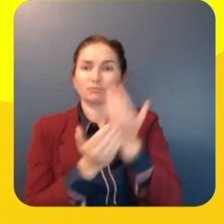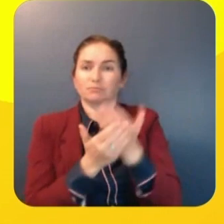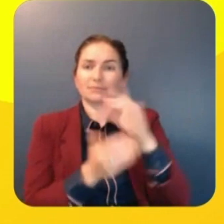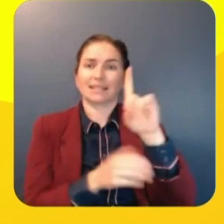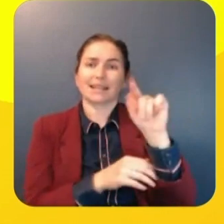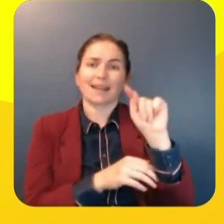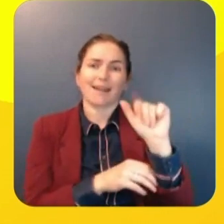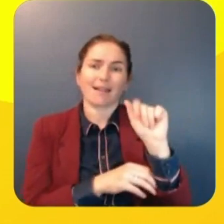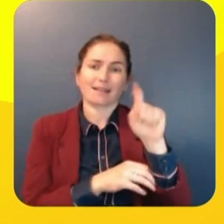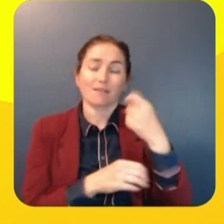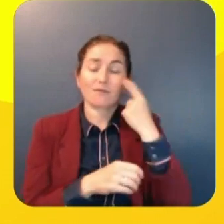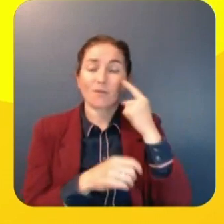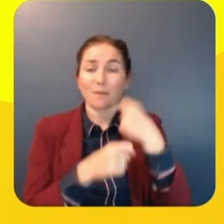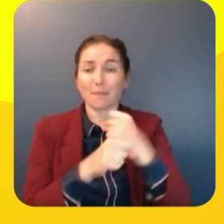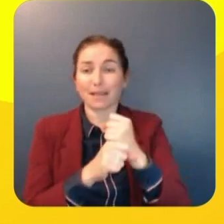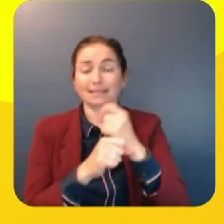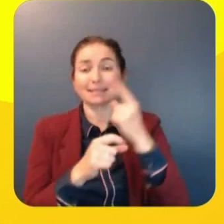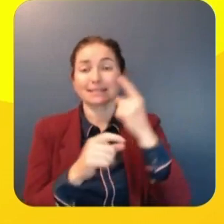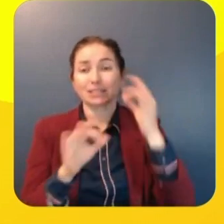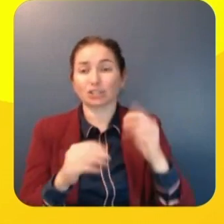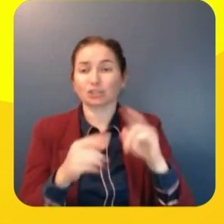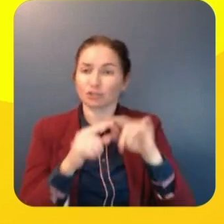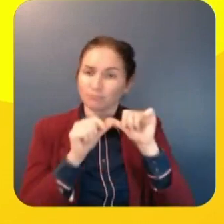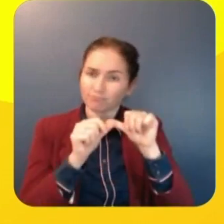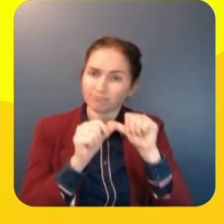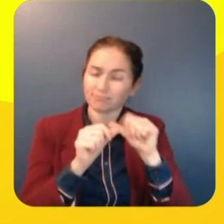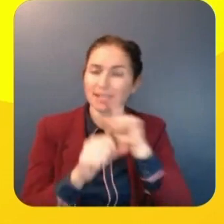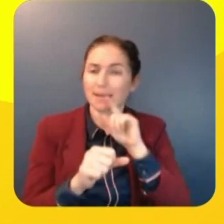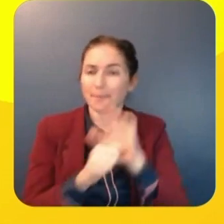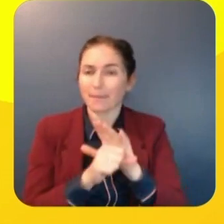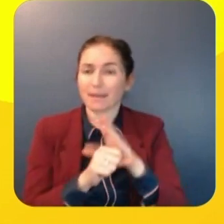continued commitment and accountability internally and across the industry.